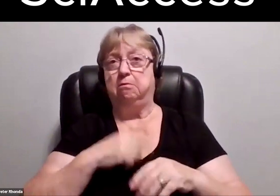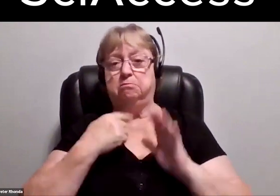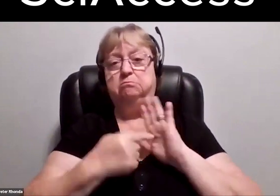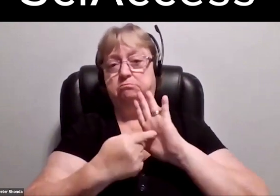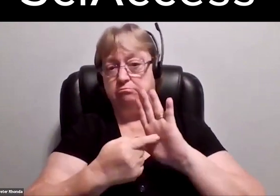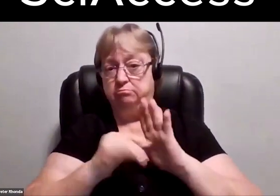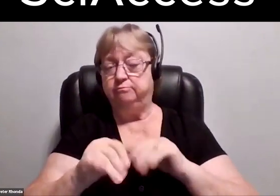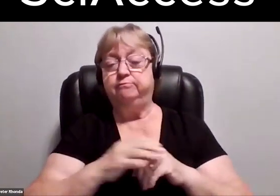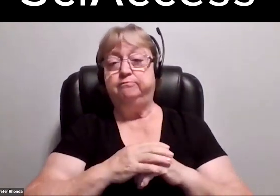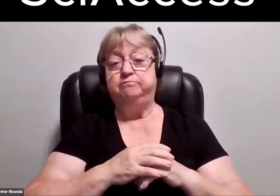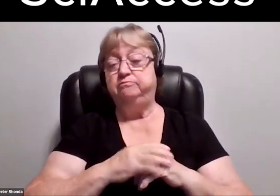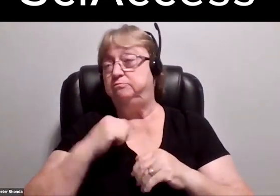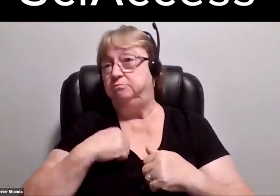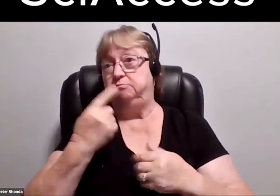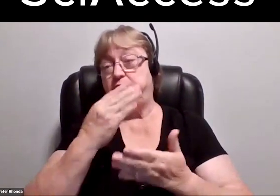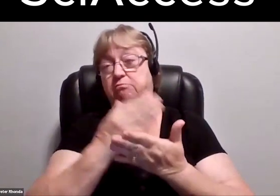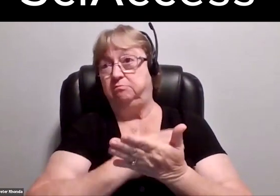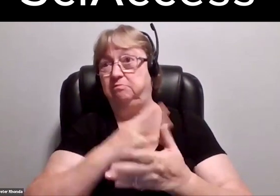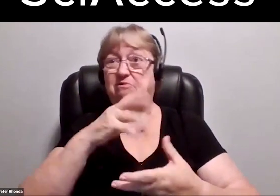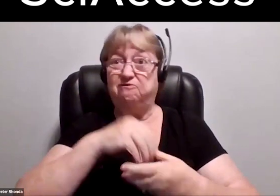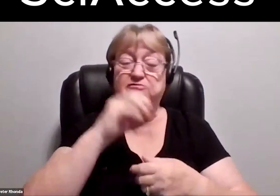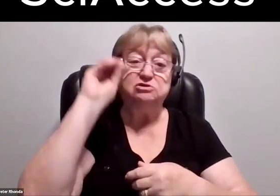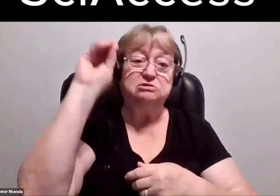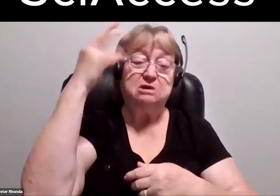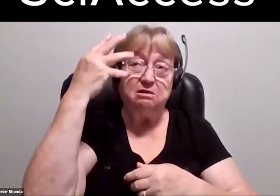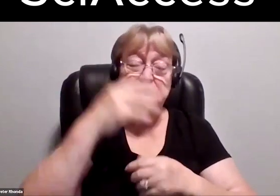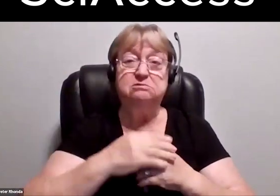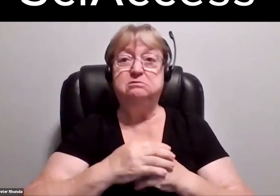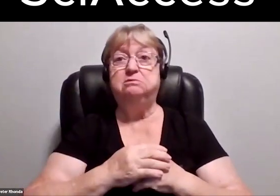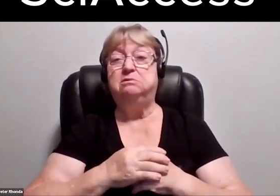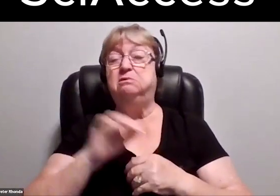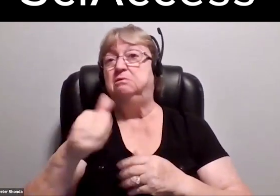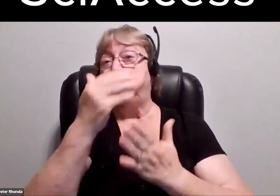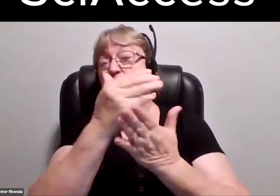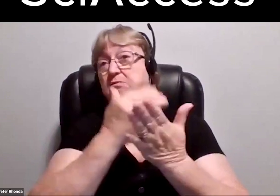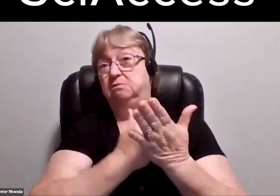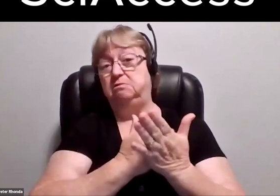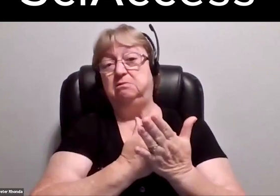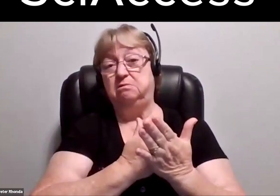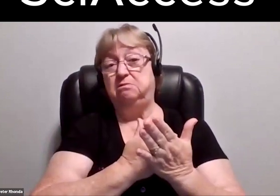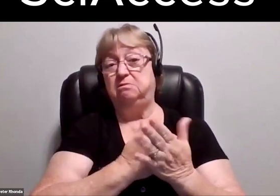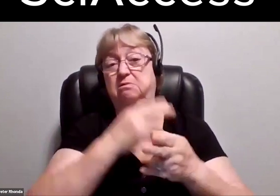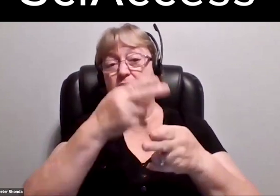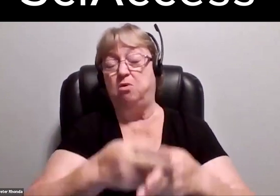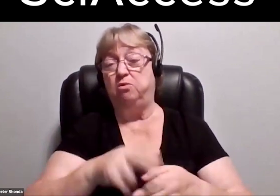We have a lesson that involves the sun. We have another lesson that's called 3D constellations.